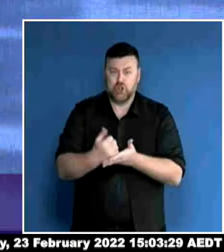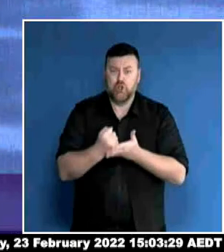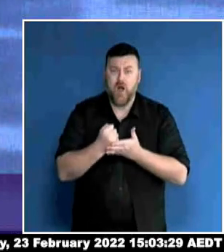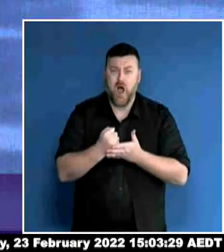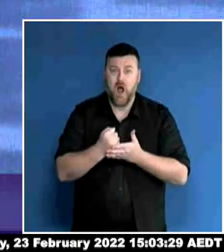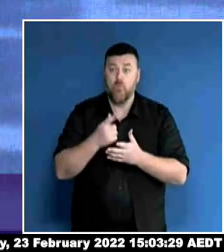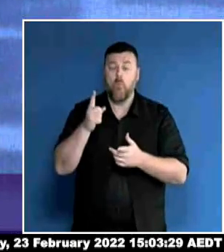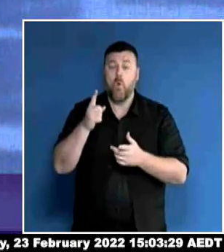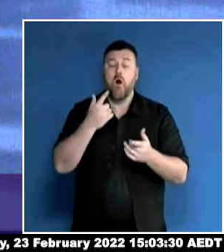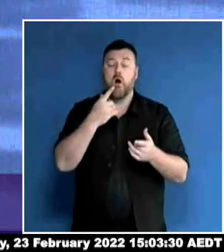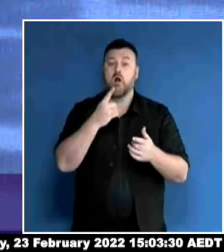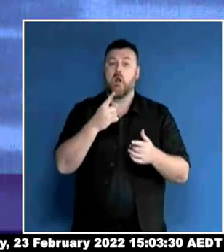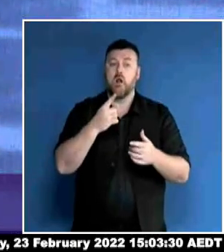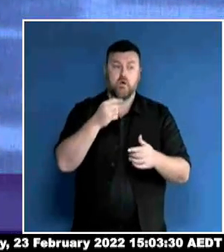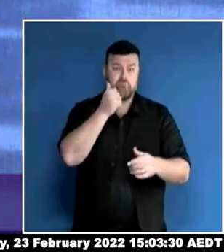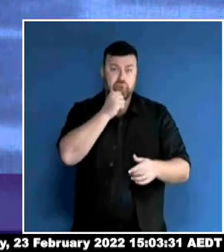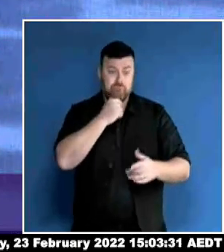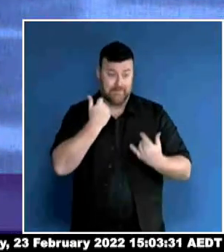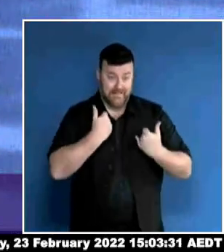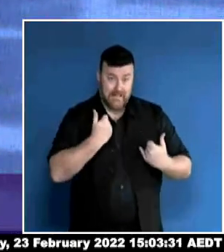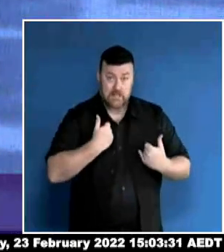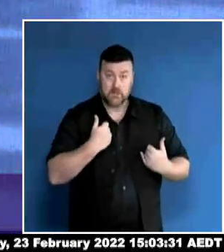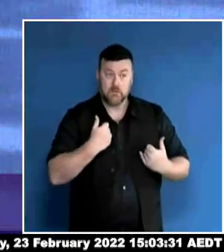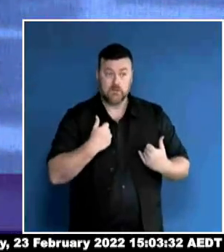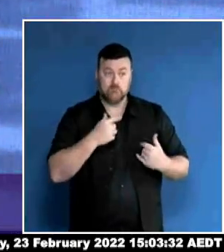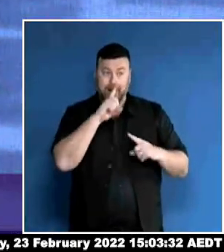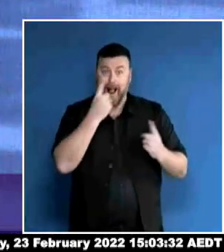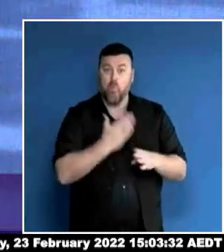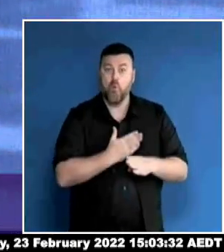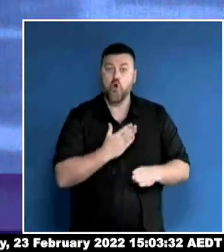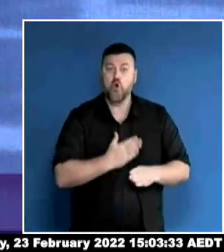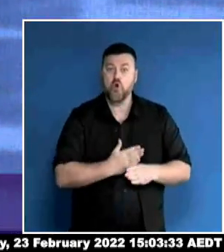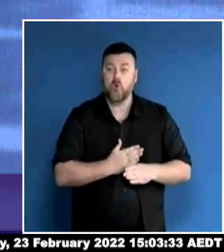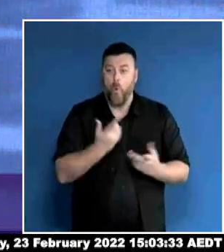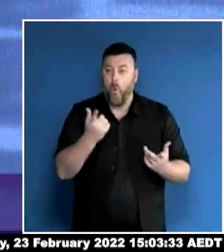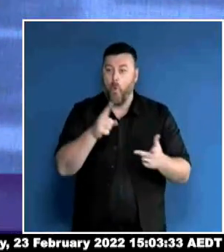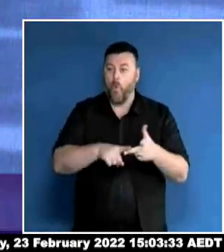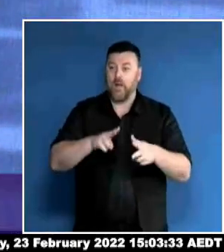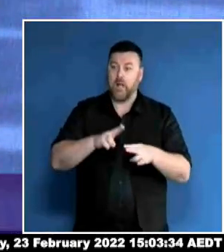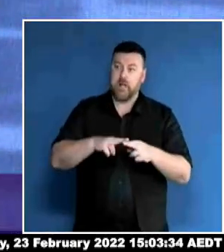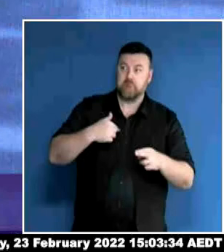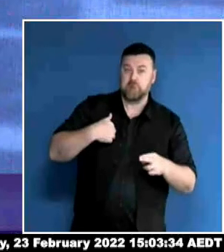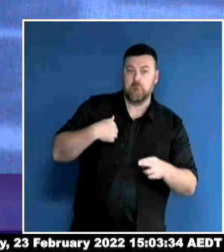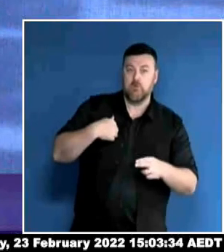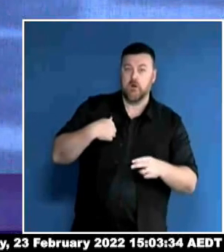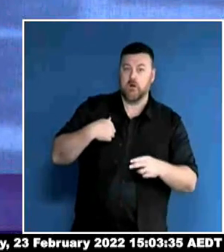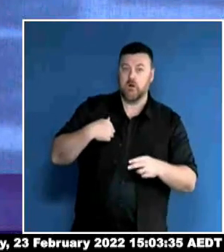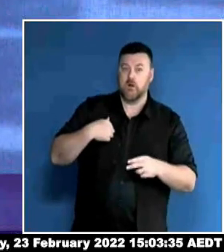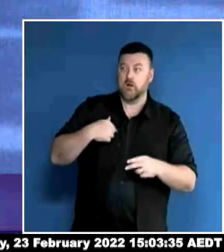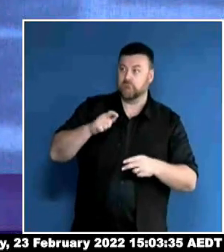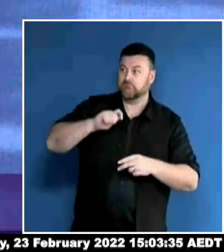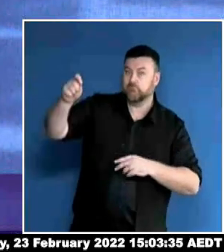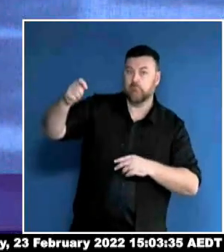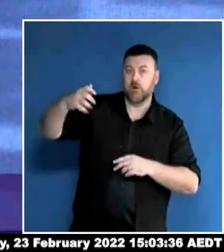What happens if you make a complaint and, you know, and it's not addressed and you don't receive any more work?